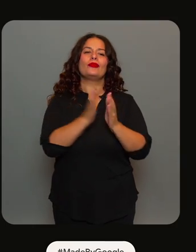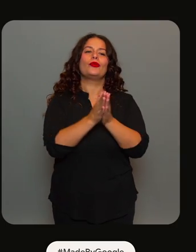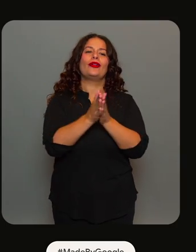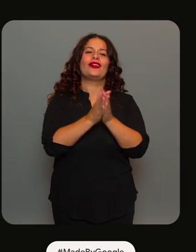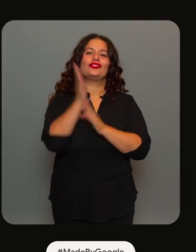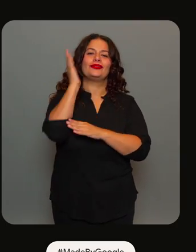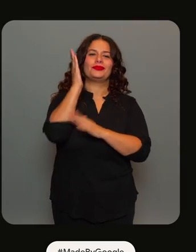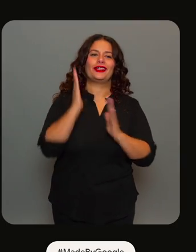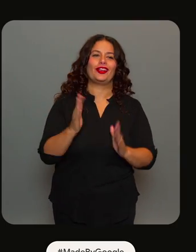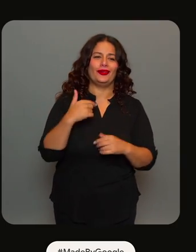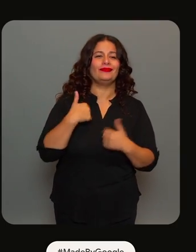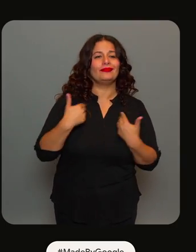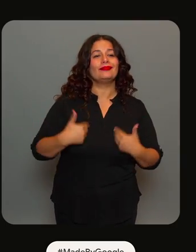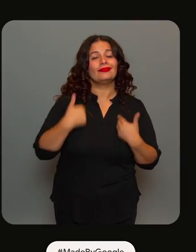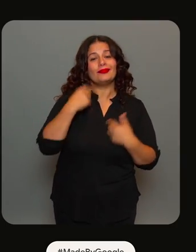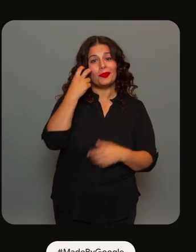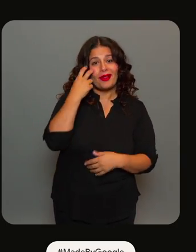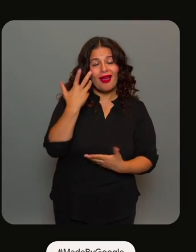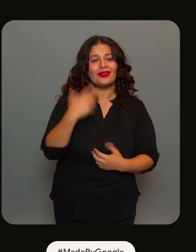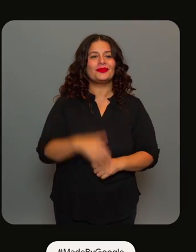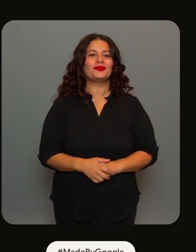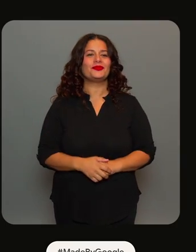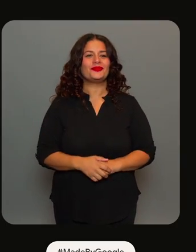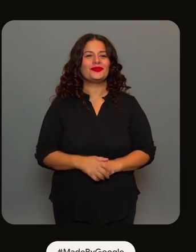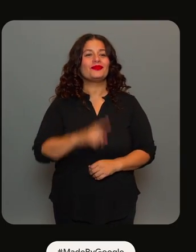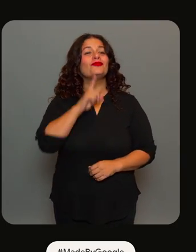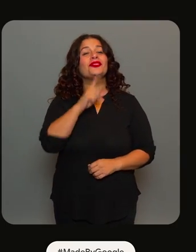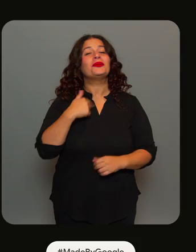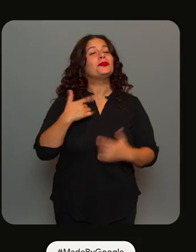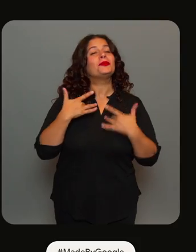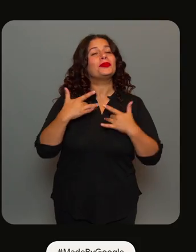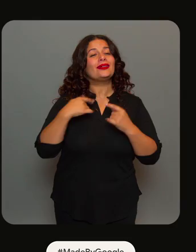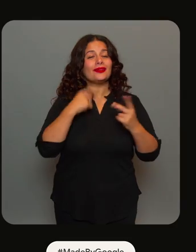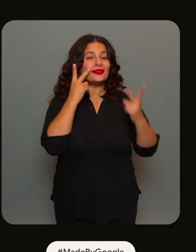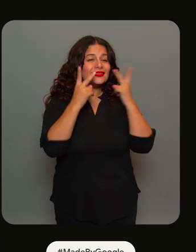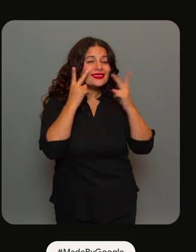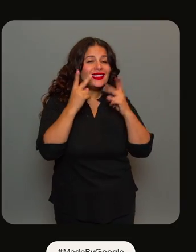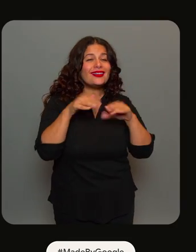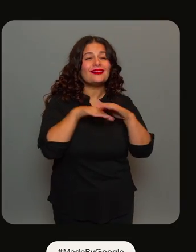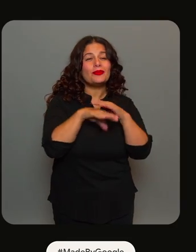My name is Molly Burke. I am a social media content creator and motivational speaker Who happens to be blind. So often I find accessibility's focused on making sure disabled